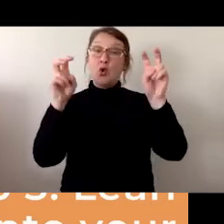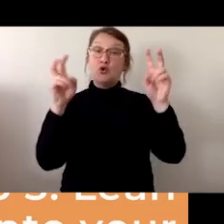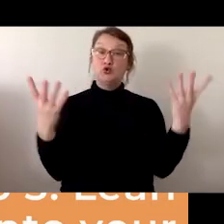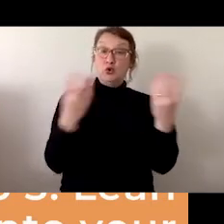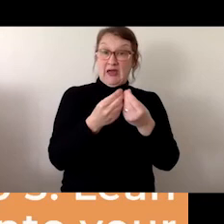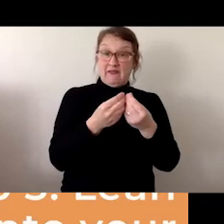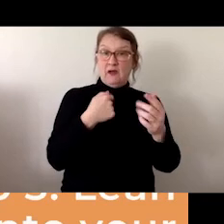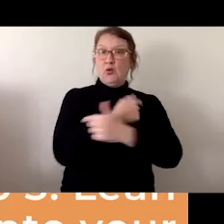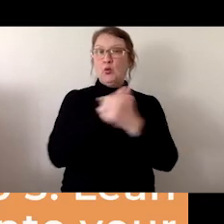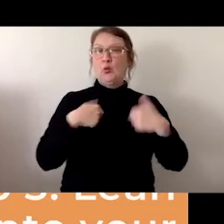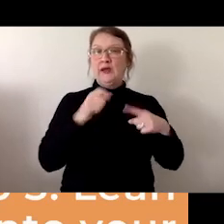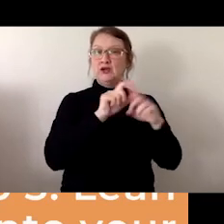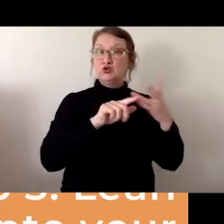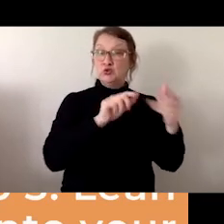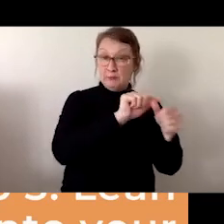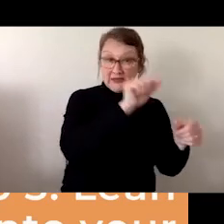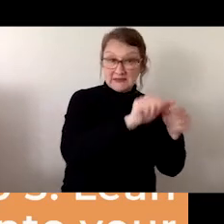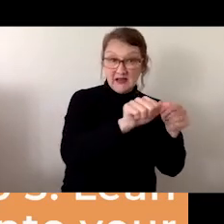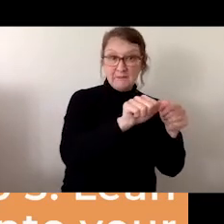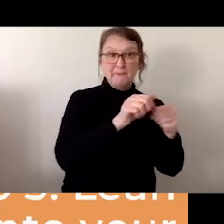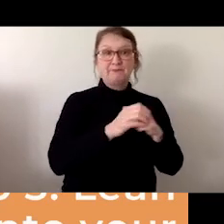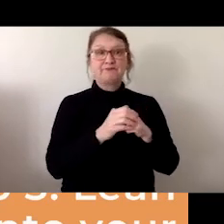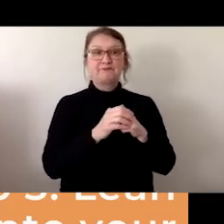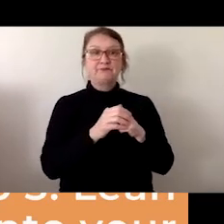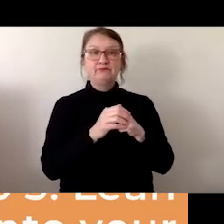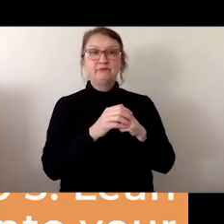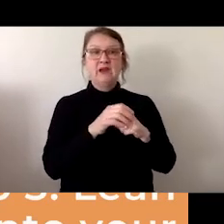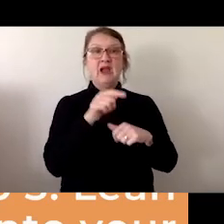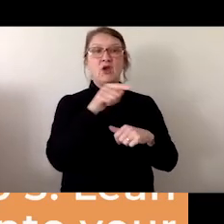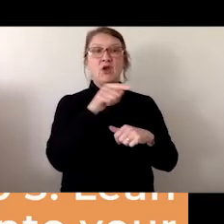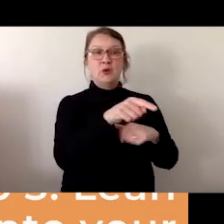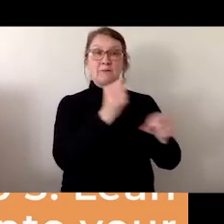the Young and Well Research Cooperative Centre, a group of 75